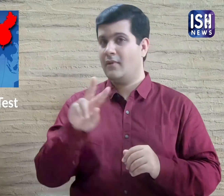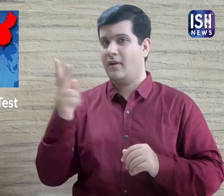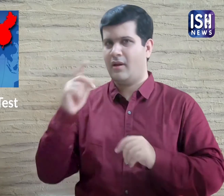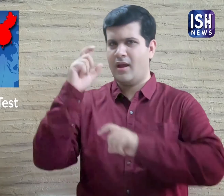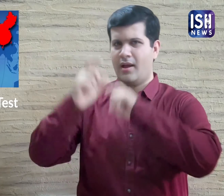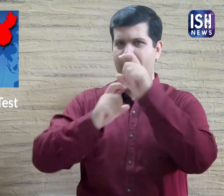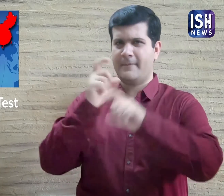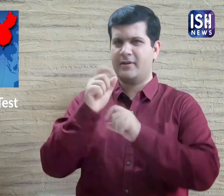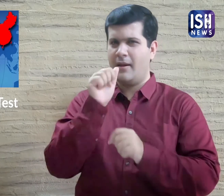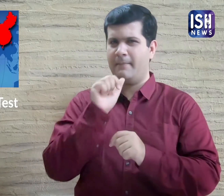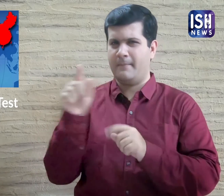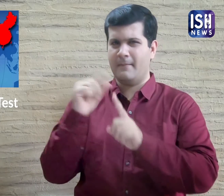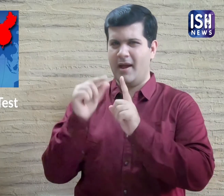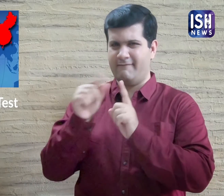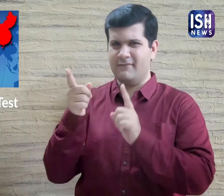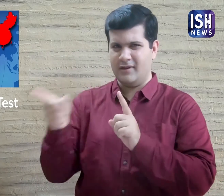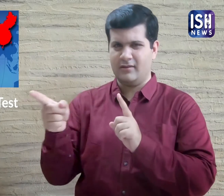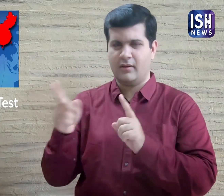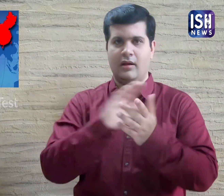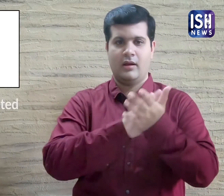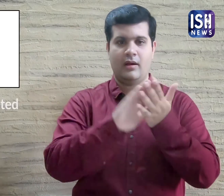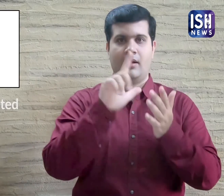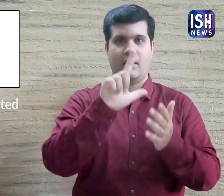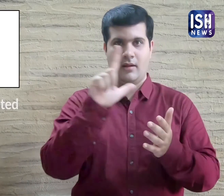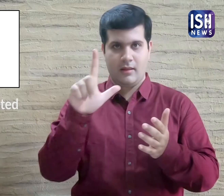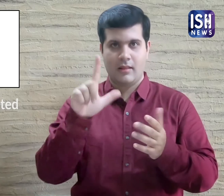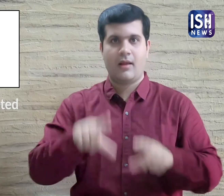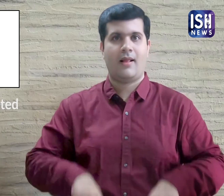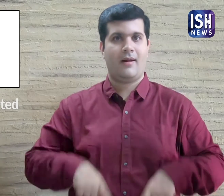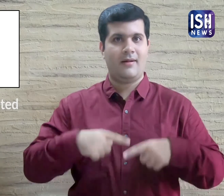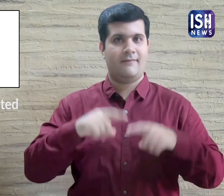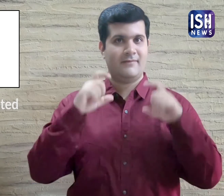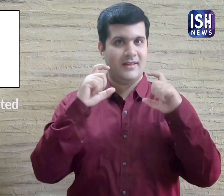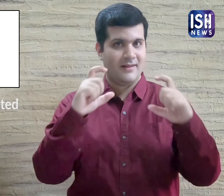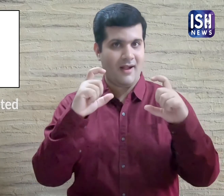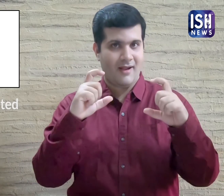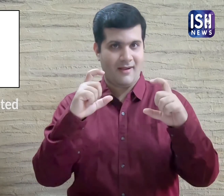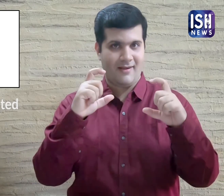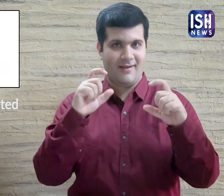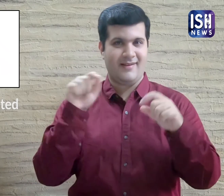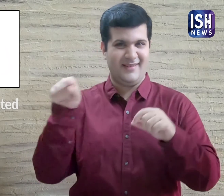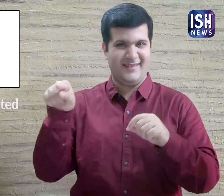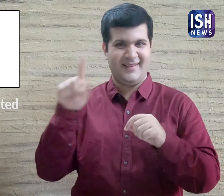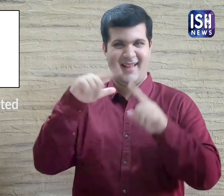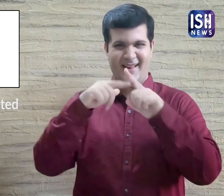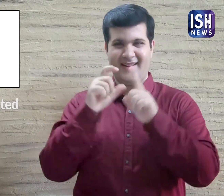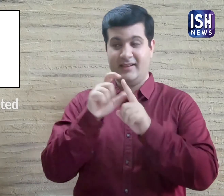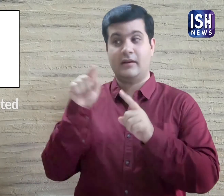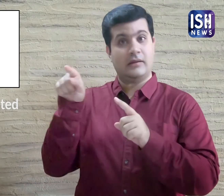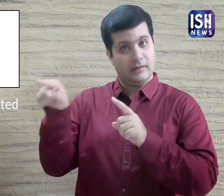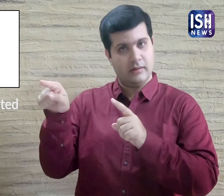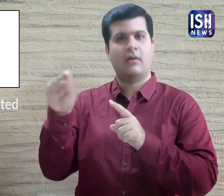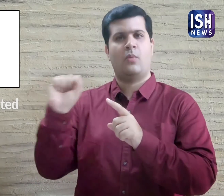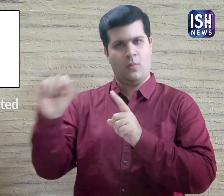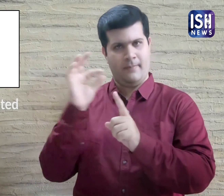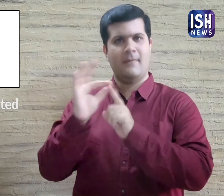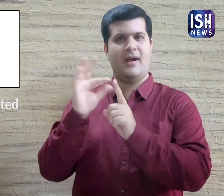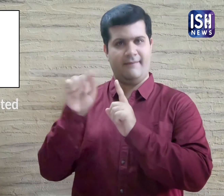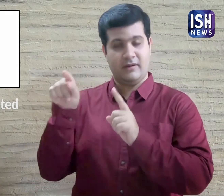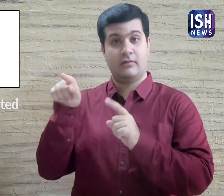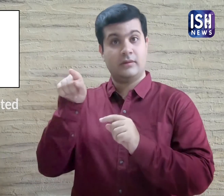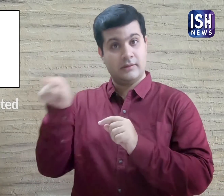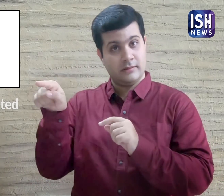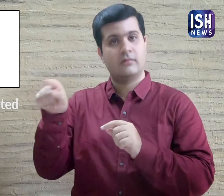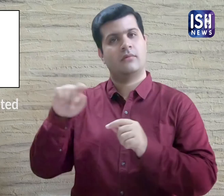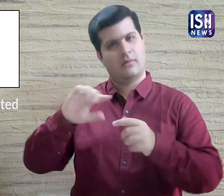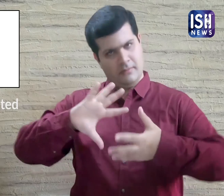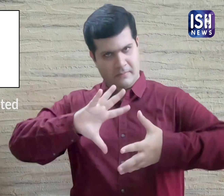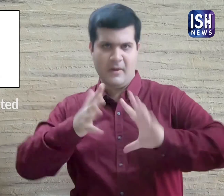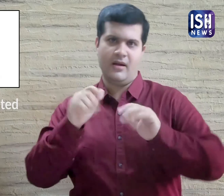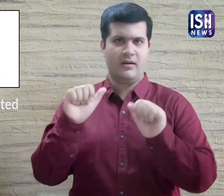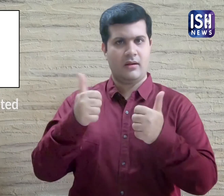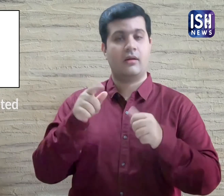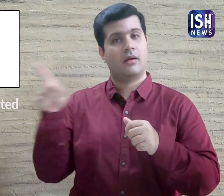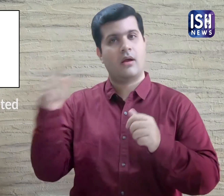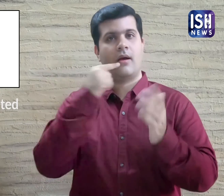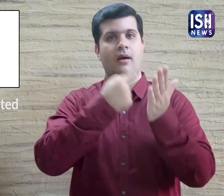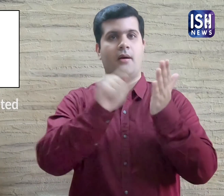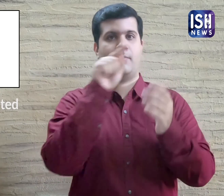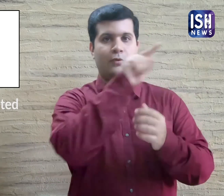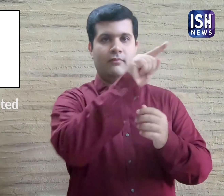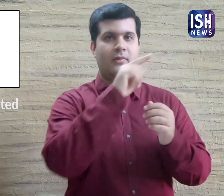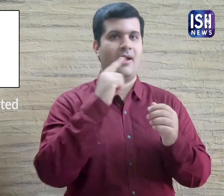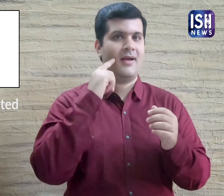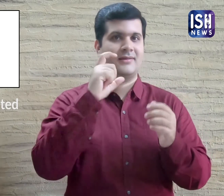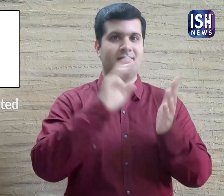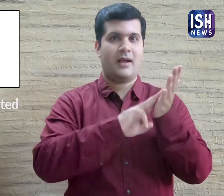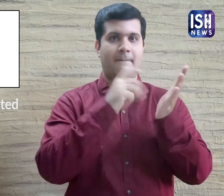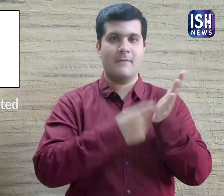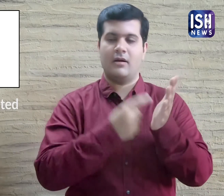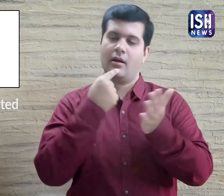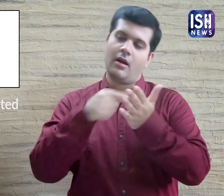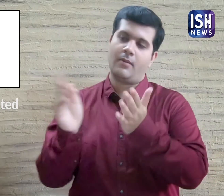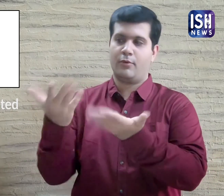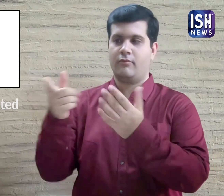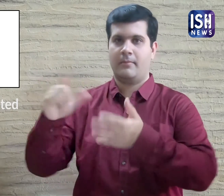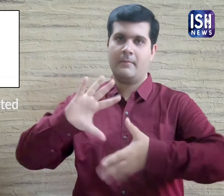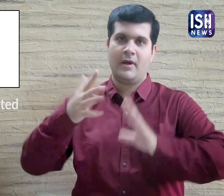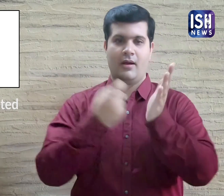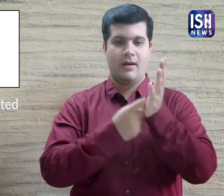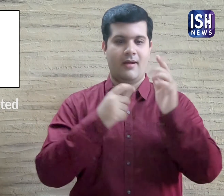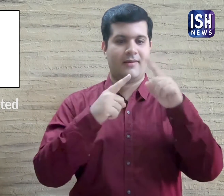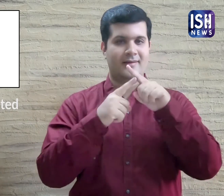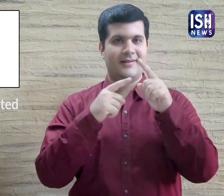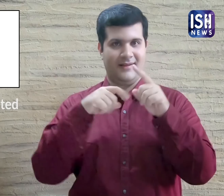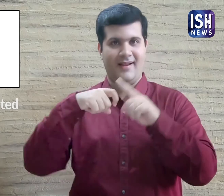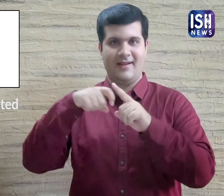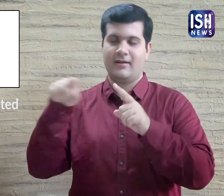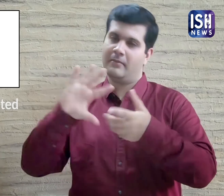HLL Lifecare Limited, is a private company. Their RTKs is approved by ICMR.